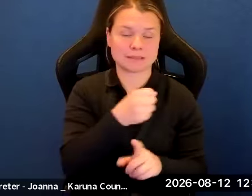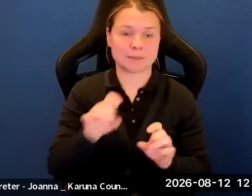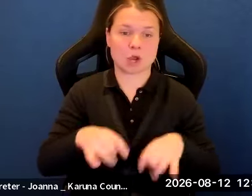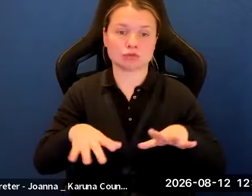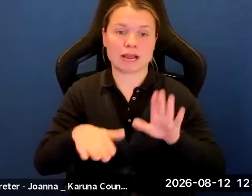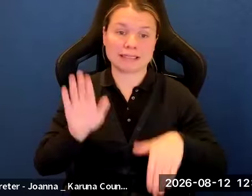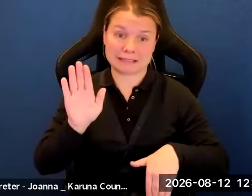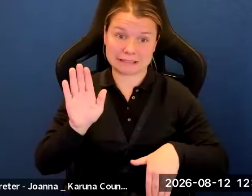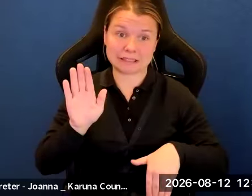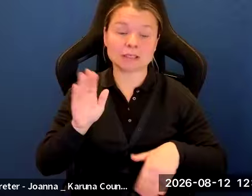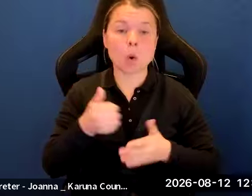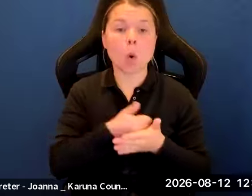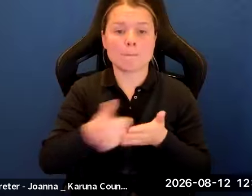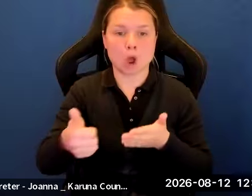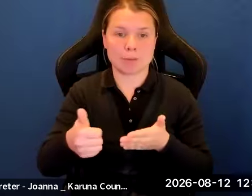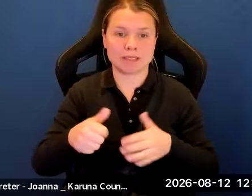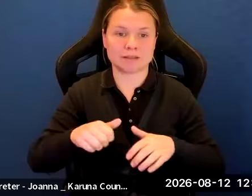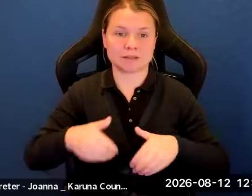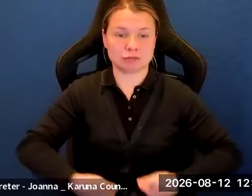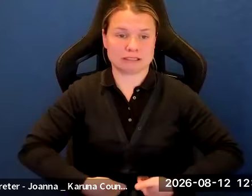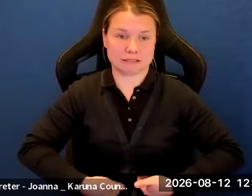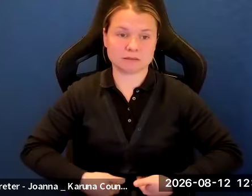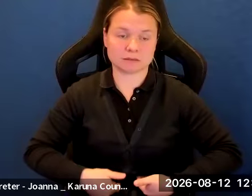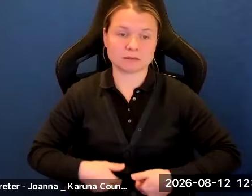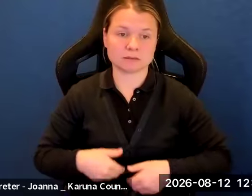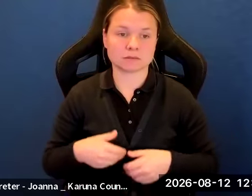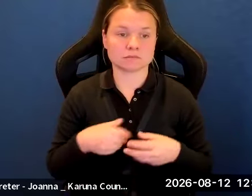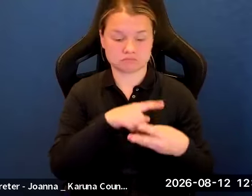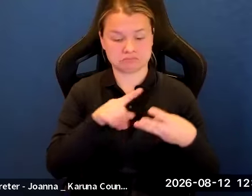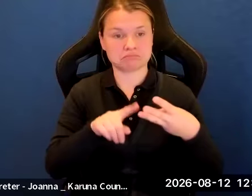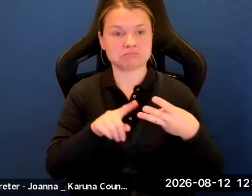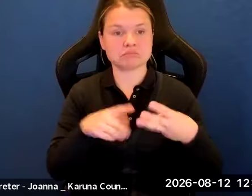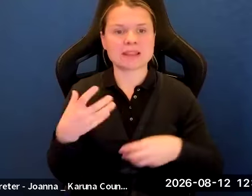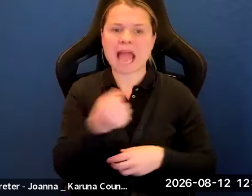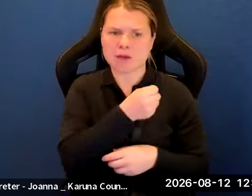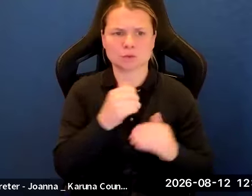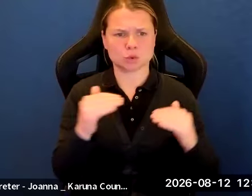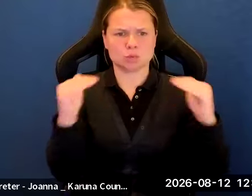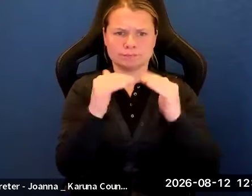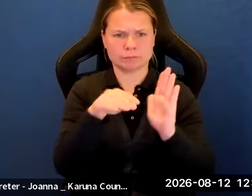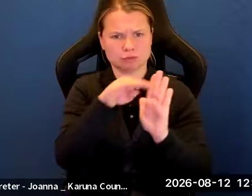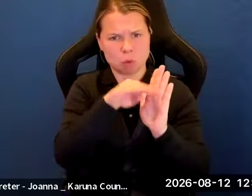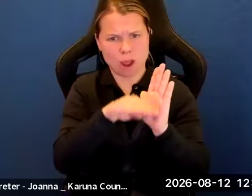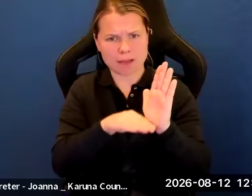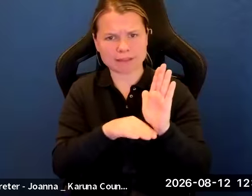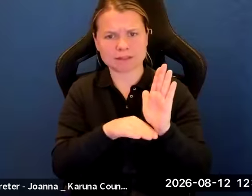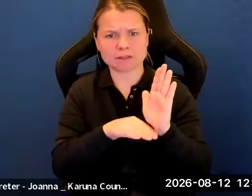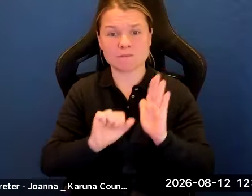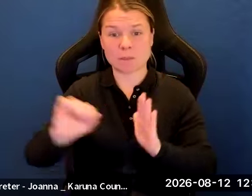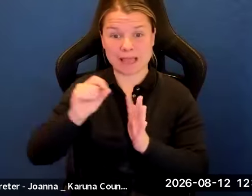So the second requirement for eligibility is that applicants do need to be an Australian citizen or permanent resident.